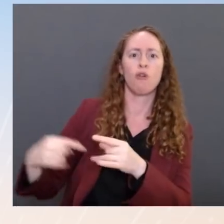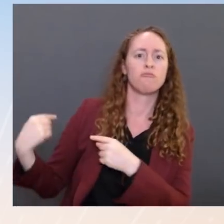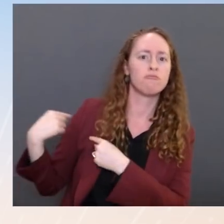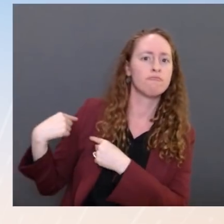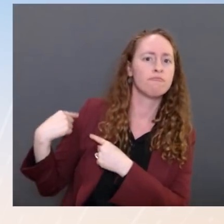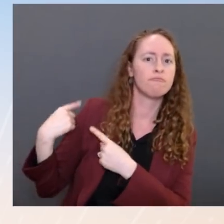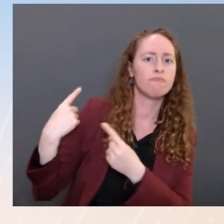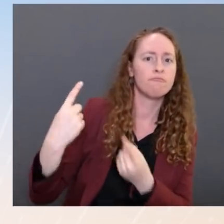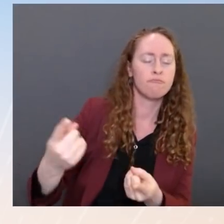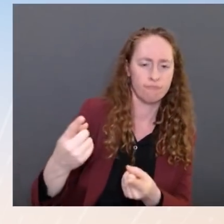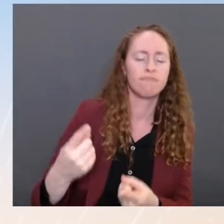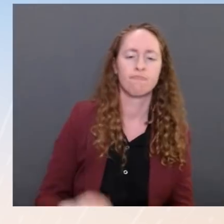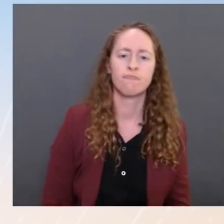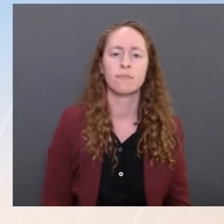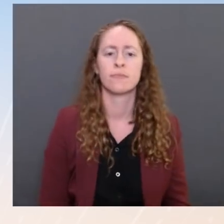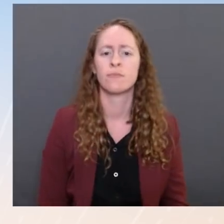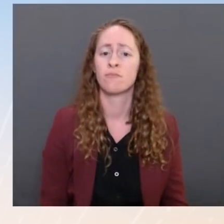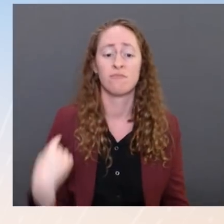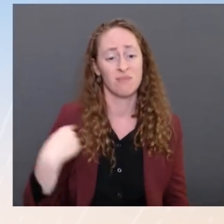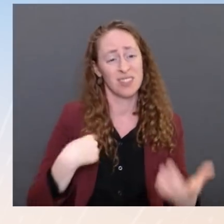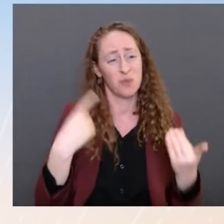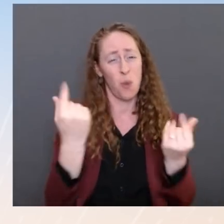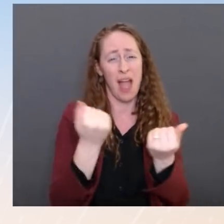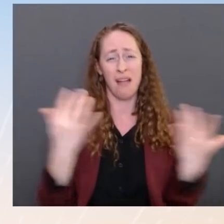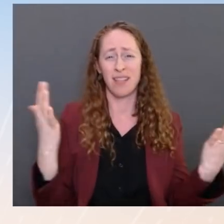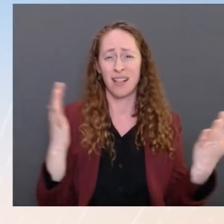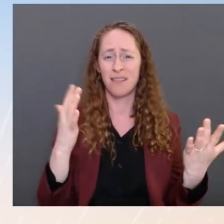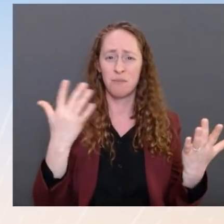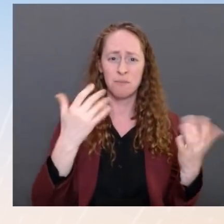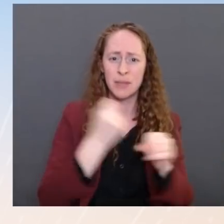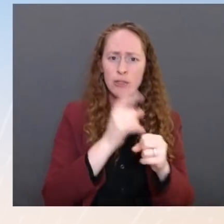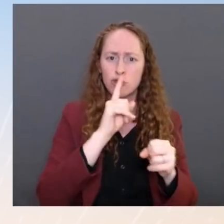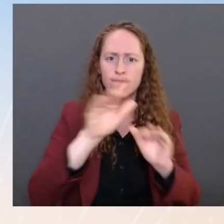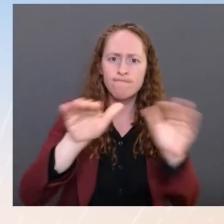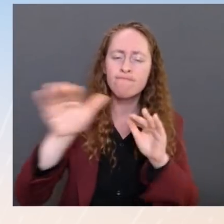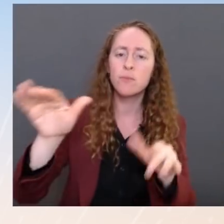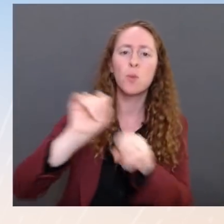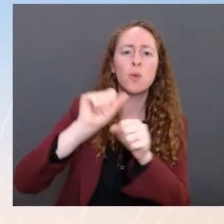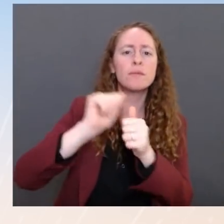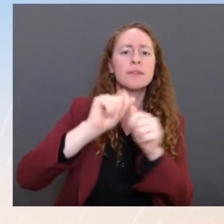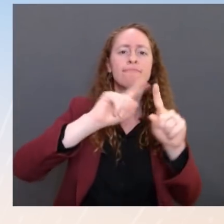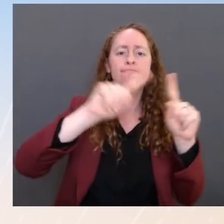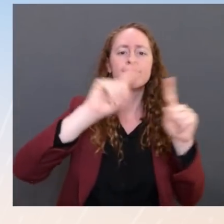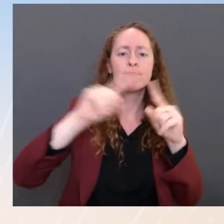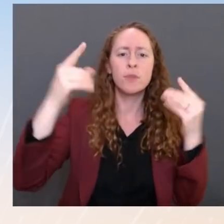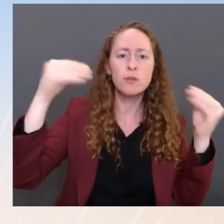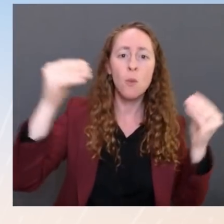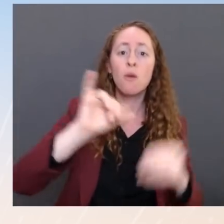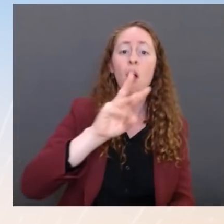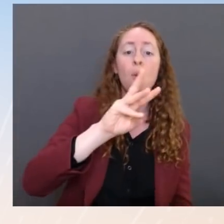to ensure we're working with retailers like Walmart and CEOs, that we're working with Reckitt and Gerber